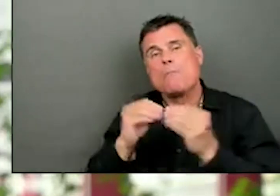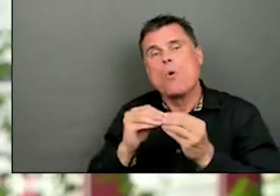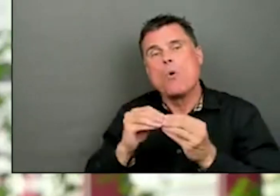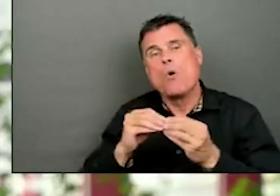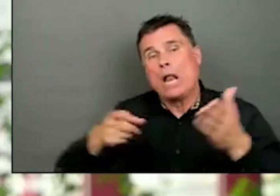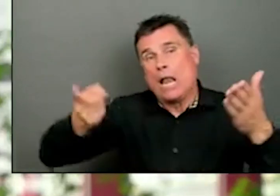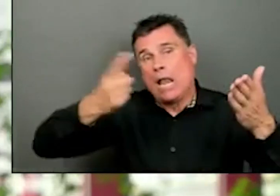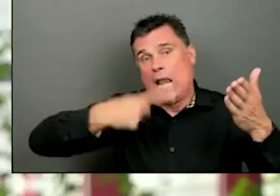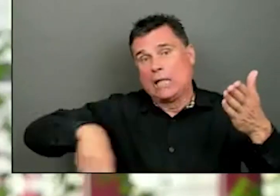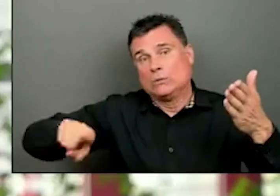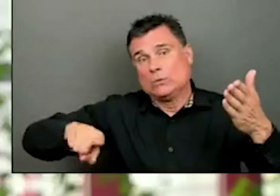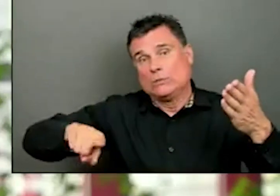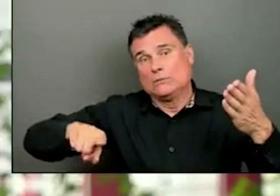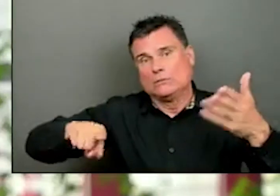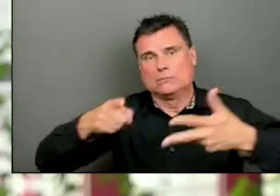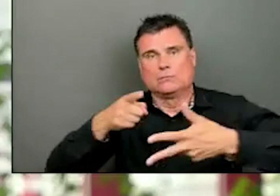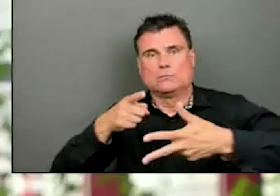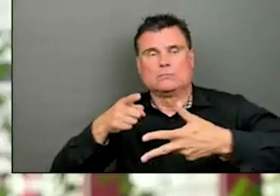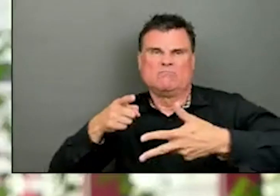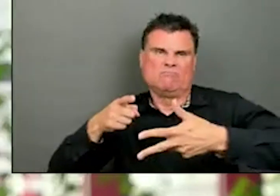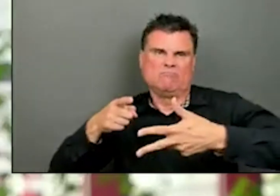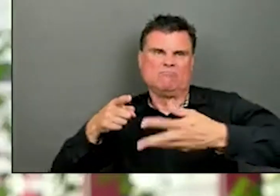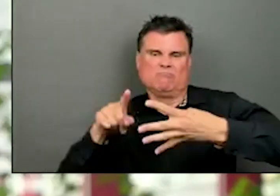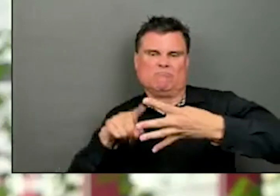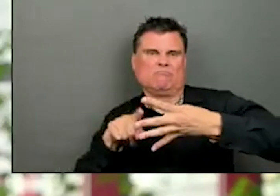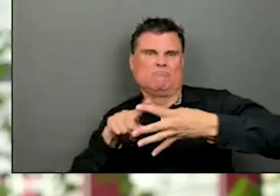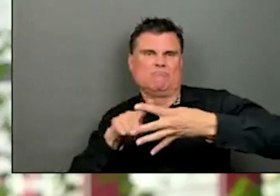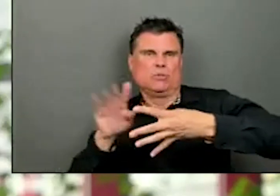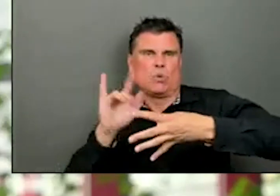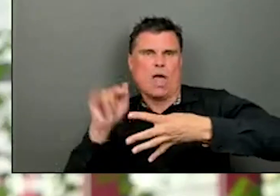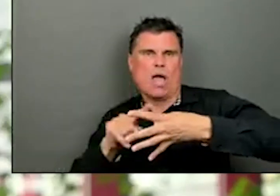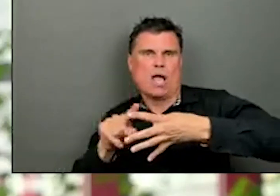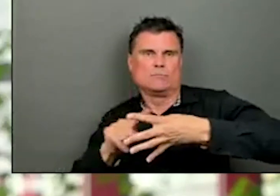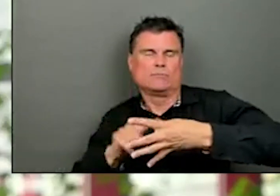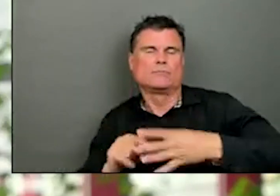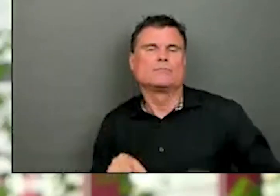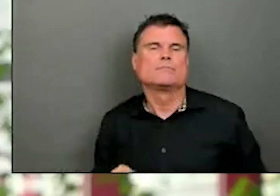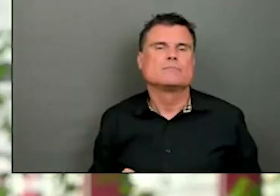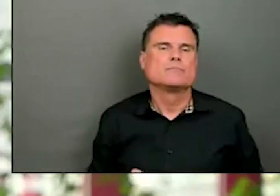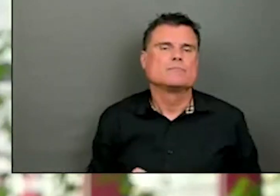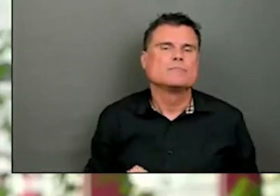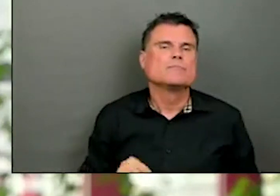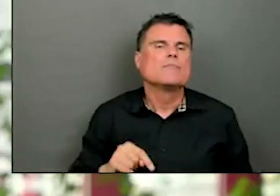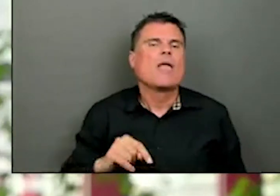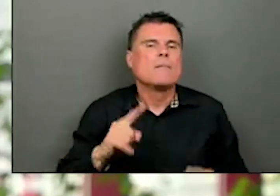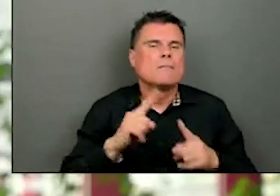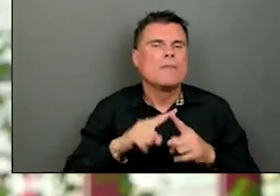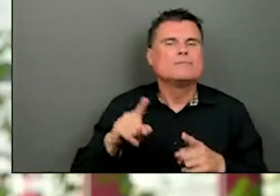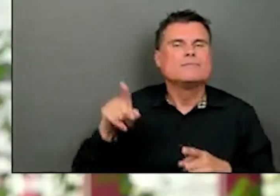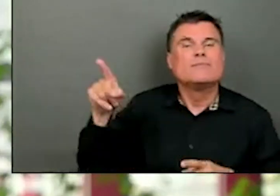at the same time that we've just heard uh there's a delay and some challenges with pfizer so i don't